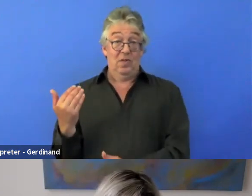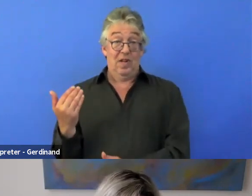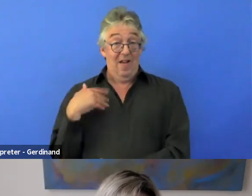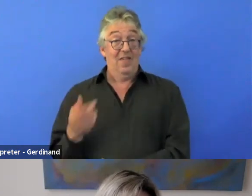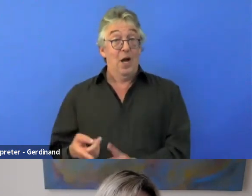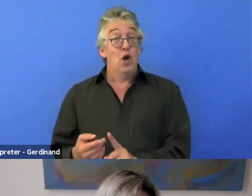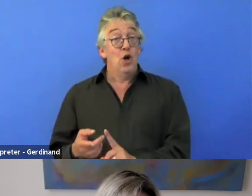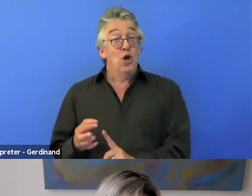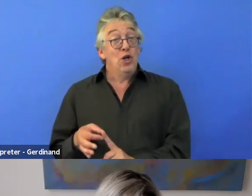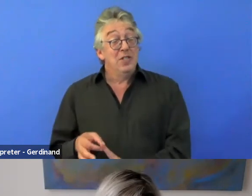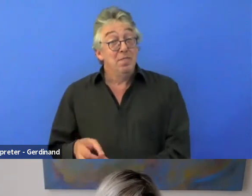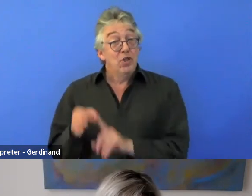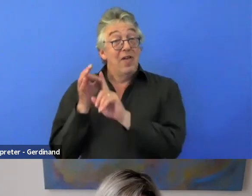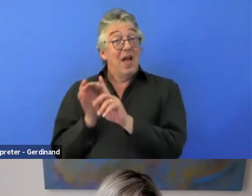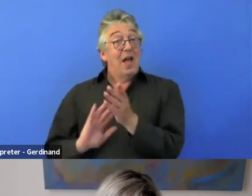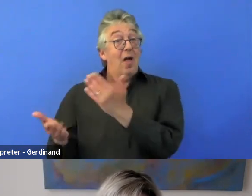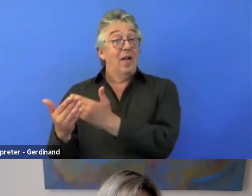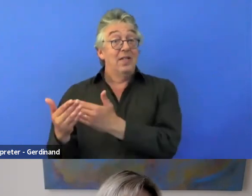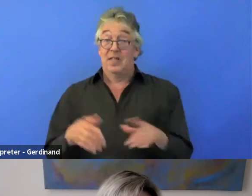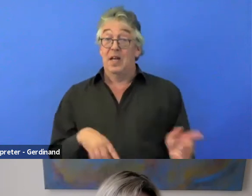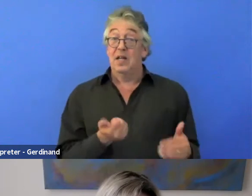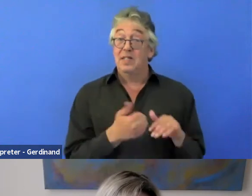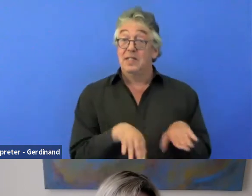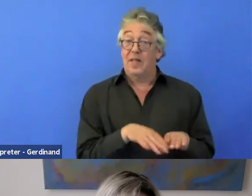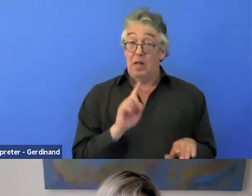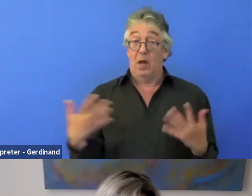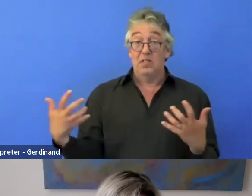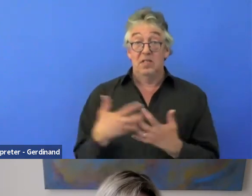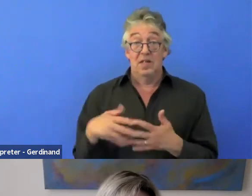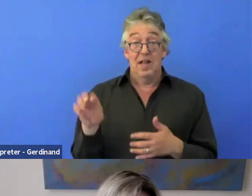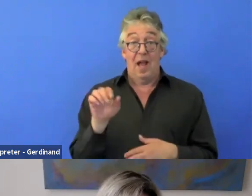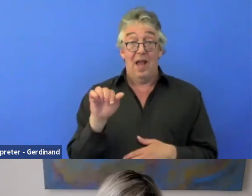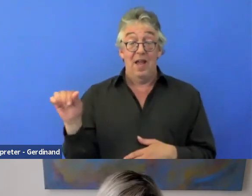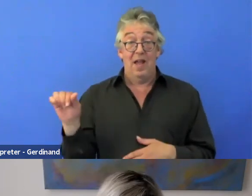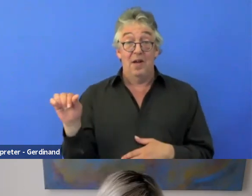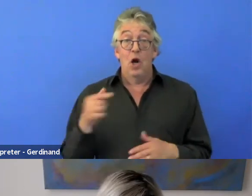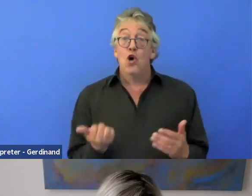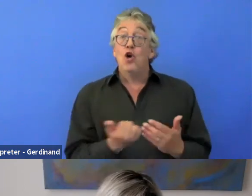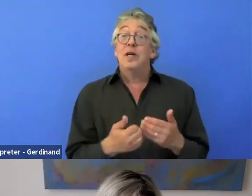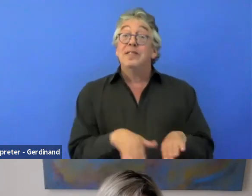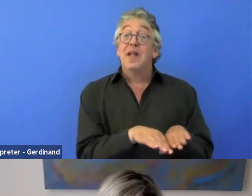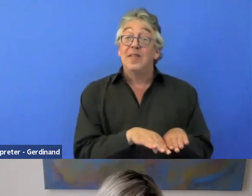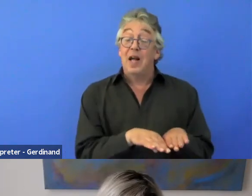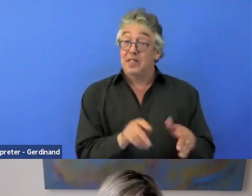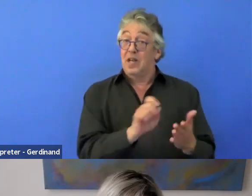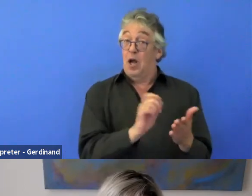and the standards have to meet the requirements. Those standards were not written with those requirements in mind,